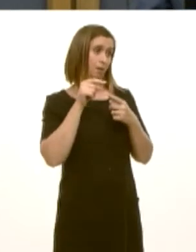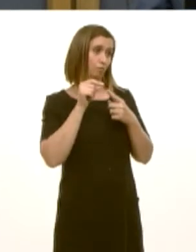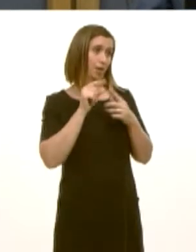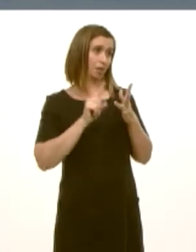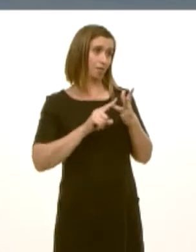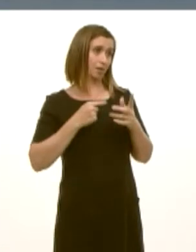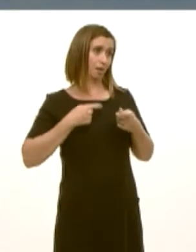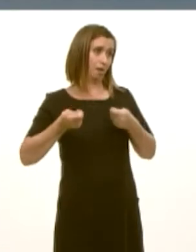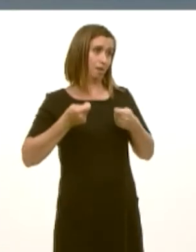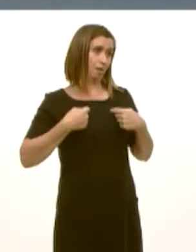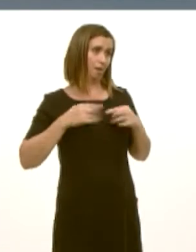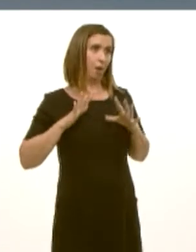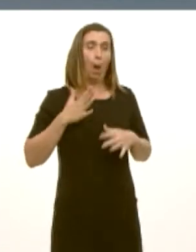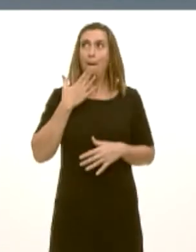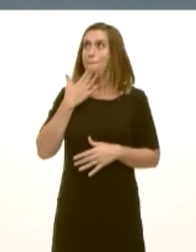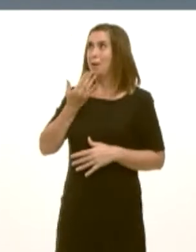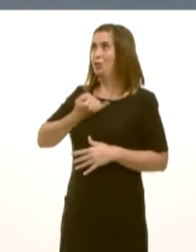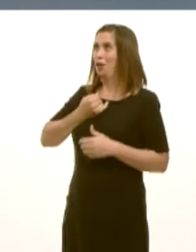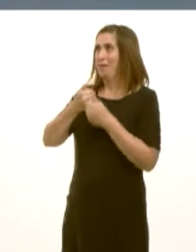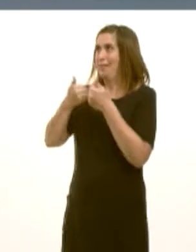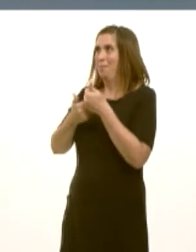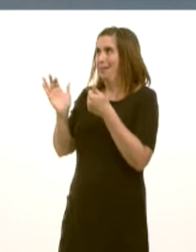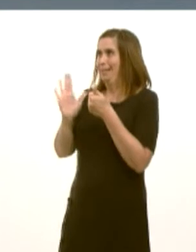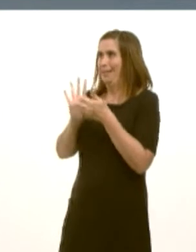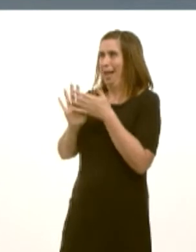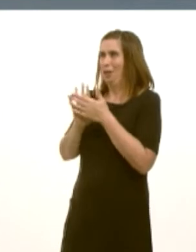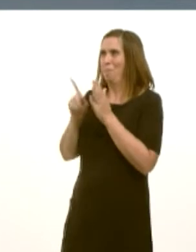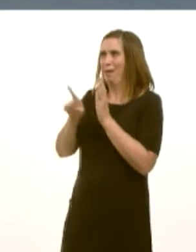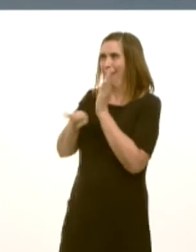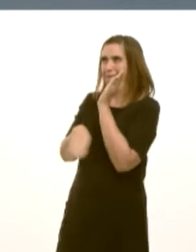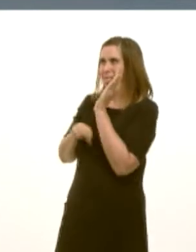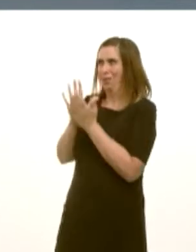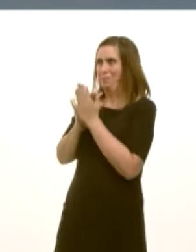Janet Haworth: First Minister, the Environment Wales project has been awarding European grants